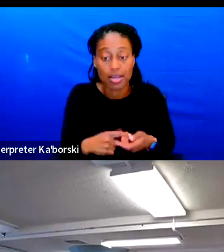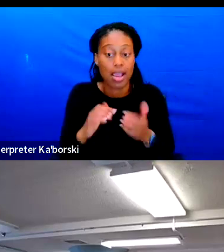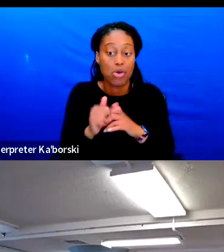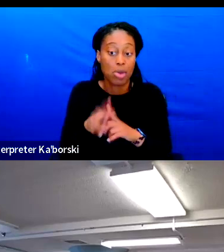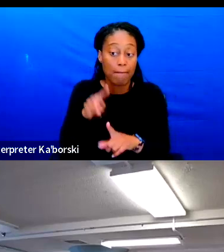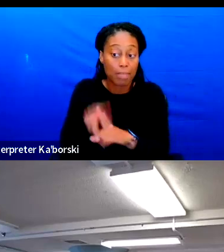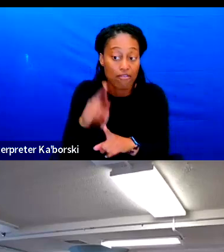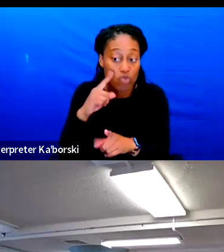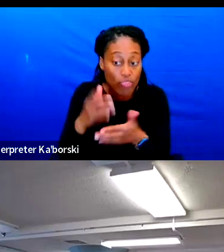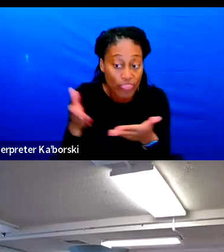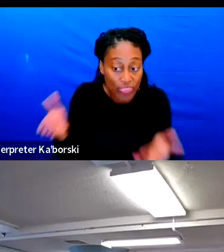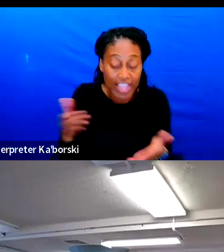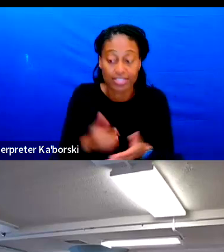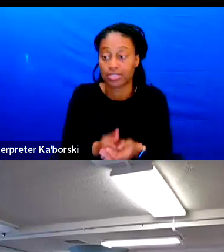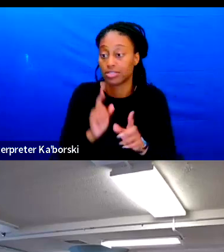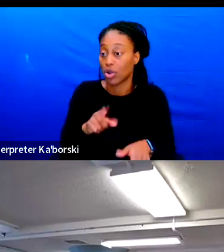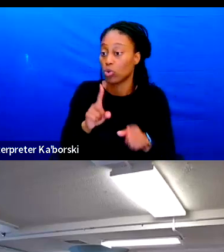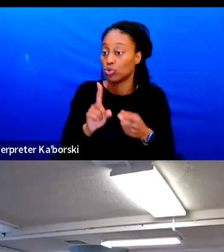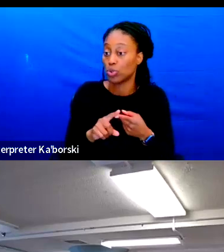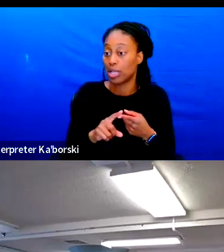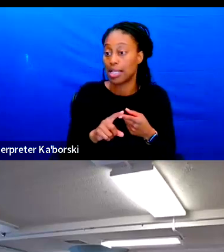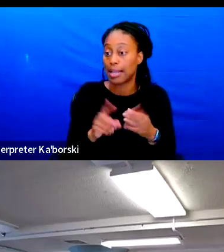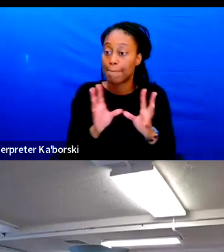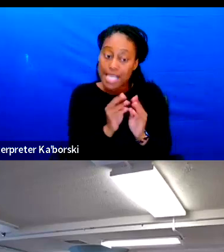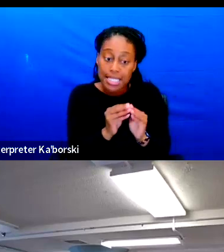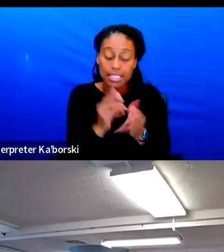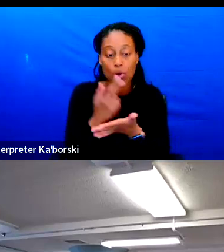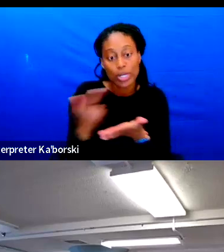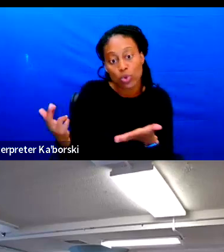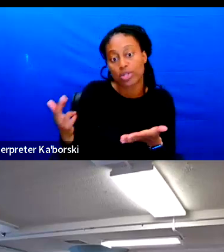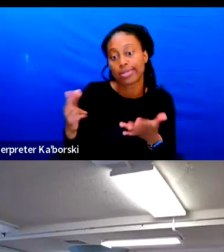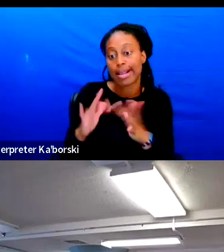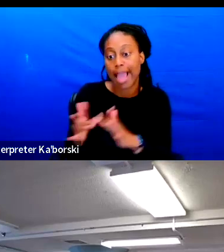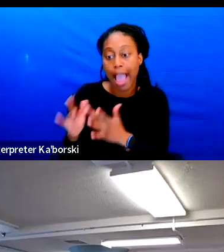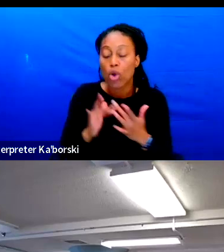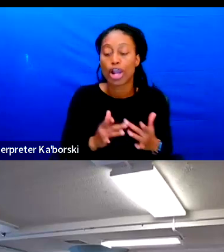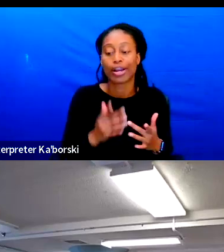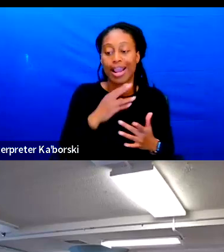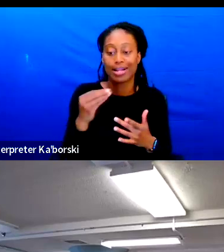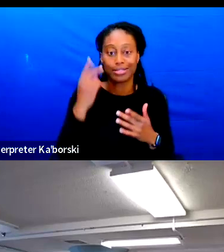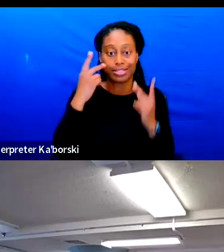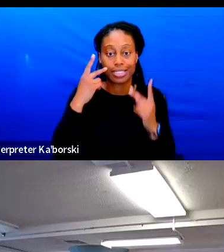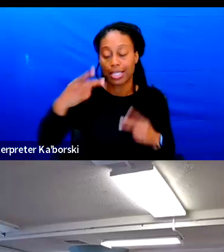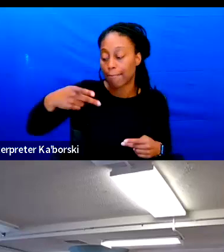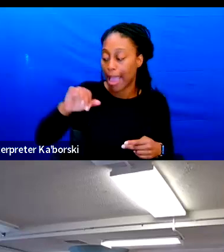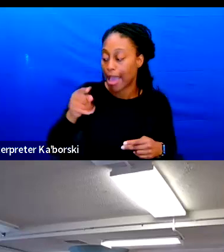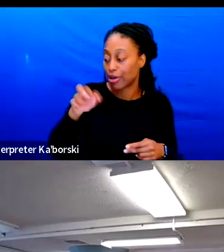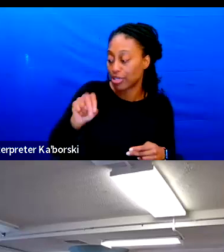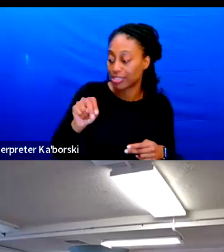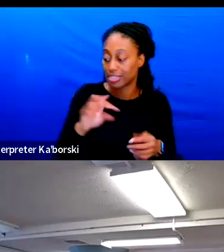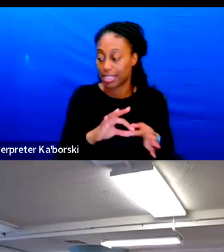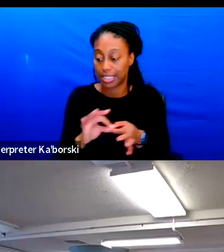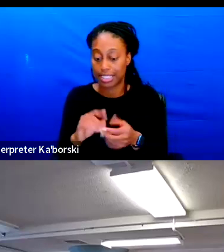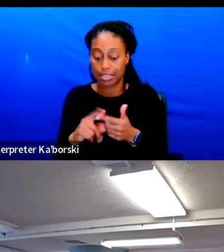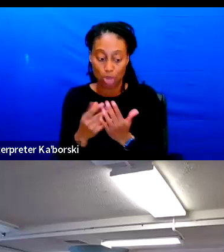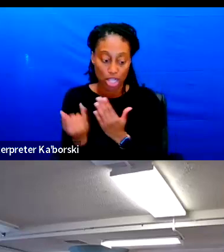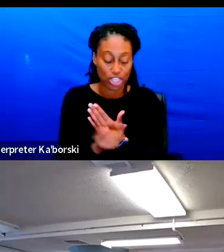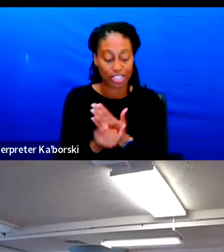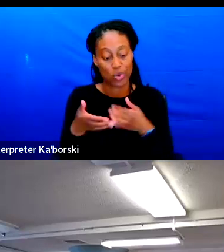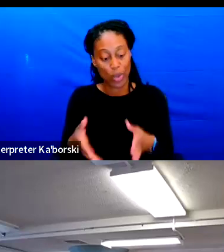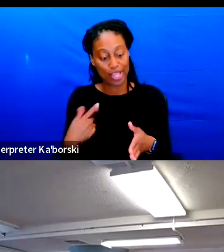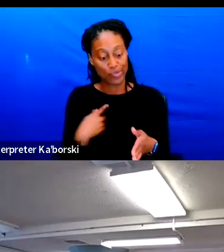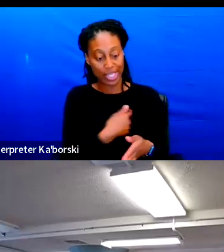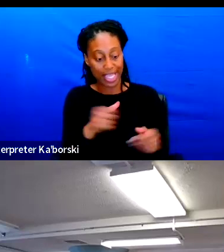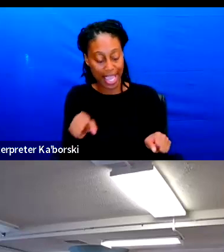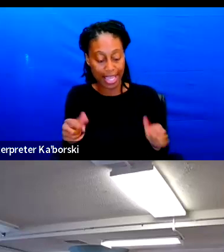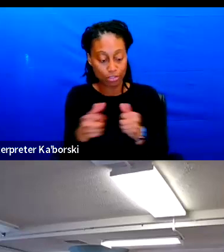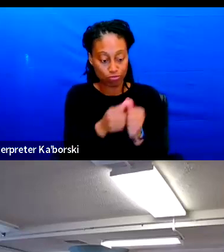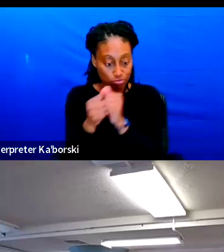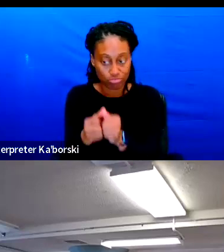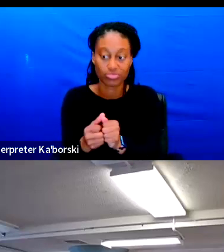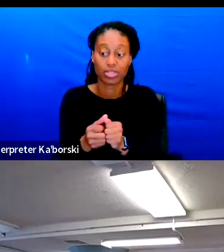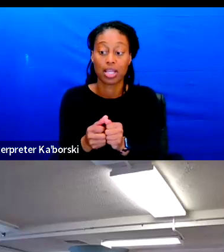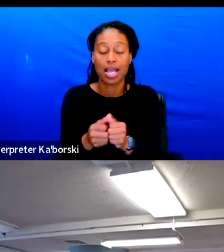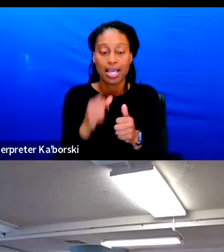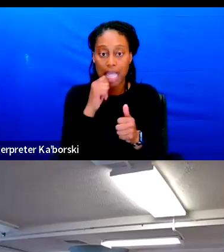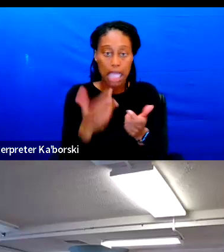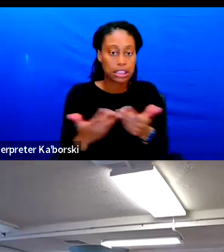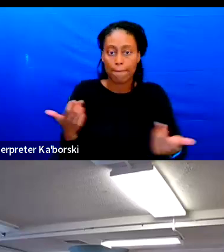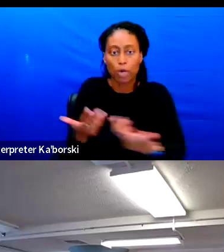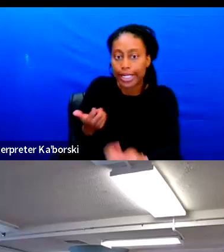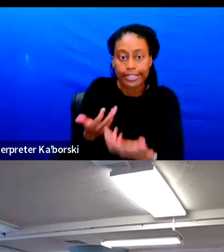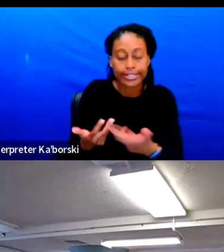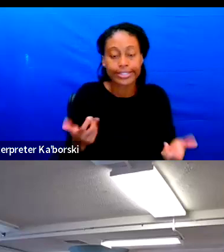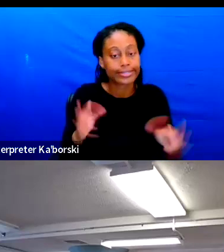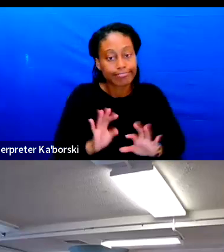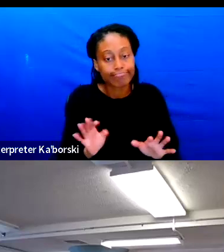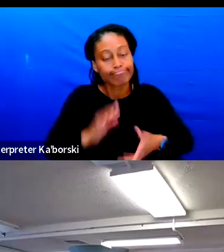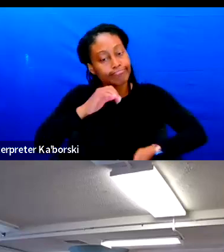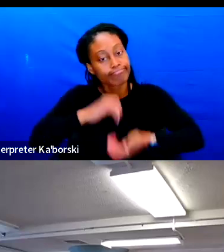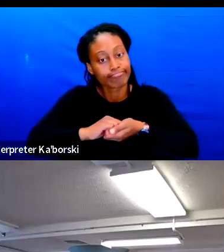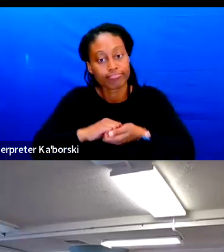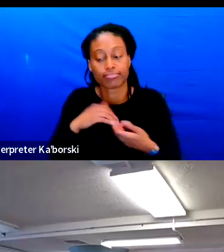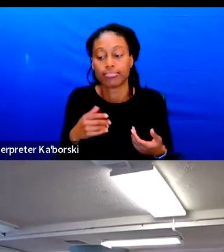Cora Crecelius: and to go to meetings of resources and network, and to see patterns and links and projects and ways. We can work together instead of all being in our own silo. It's one of my favorite parts of this job.